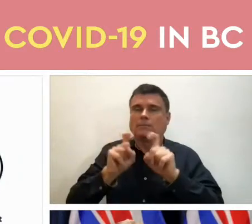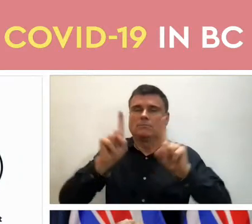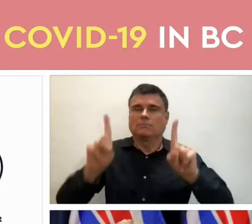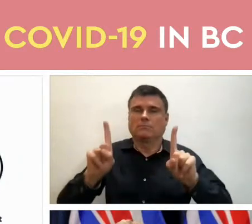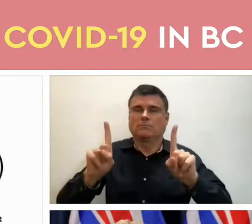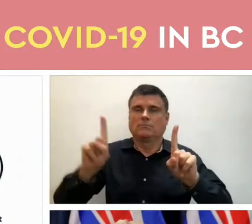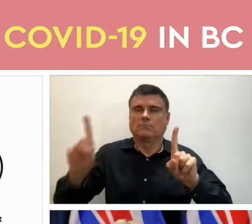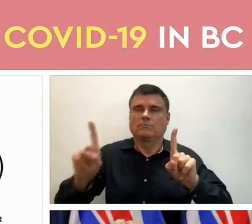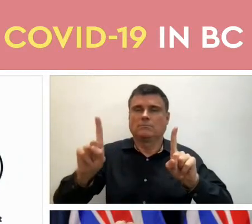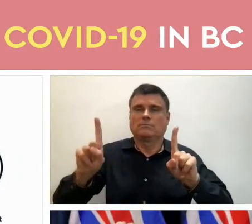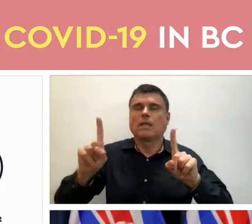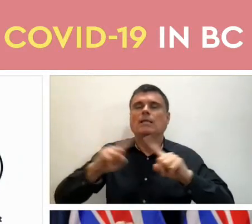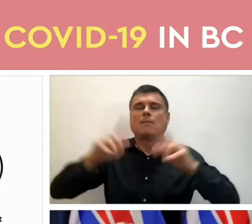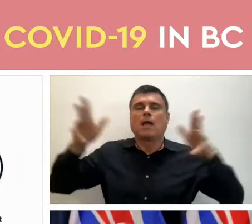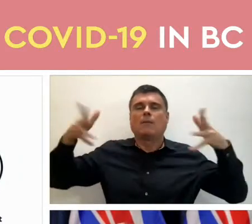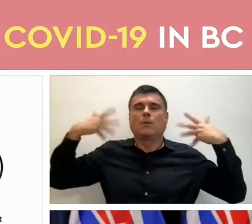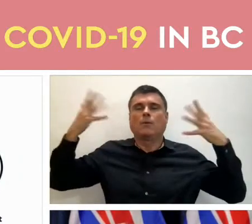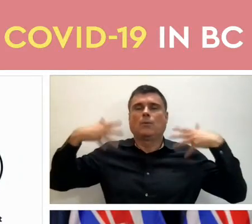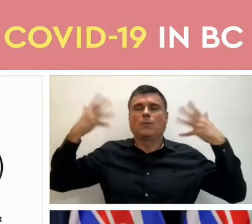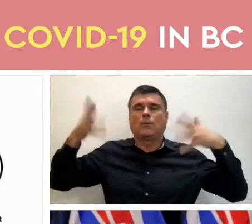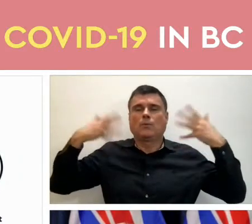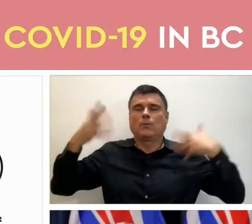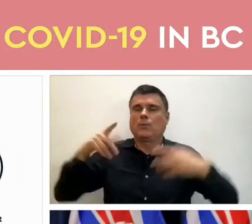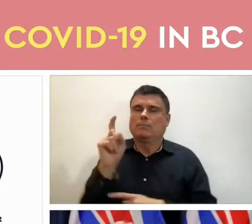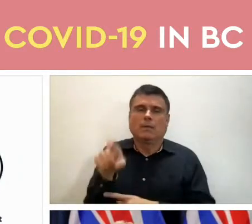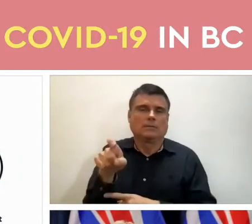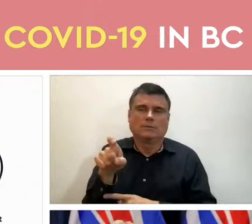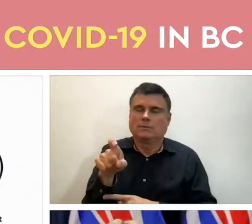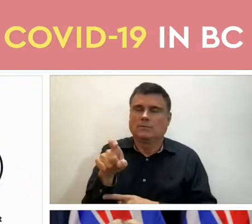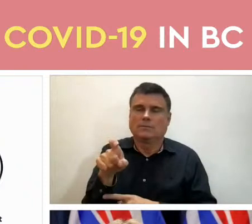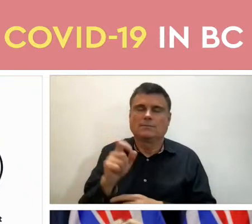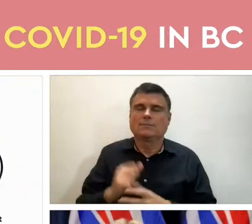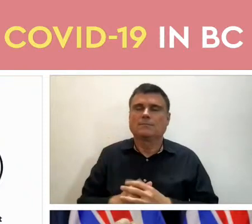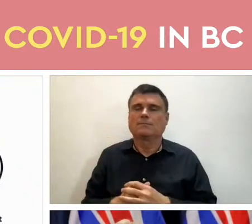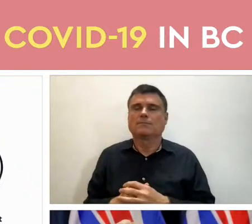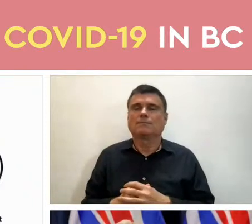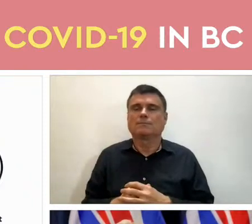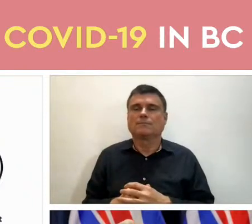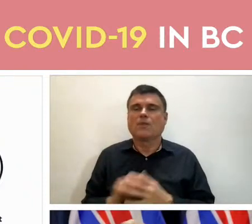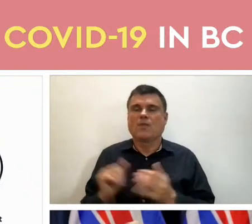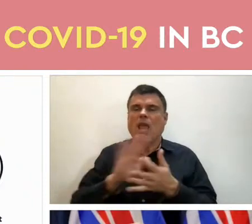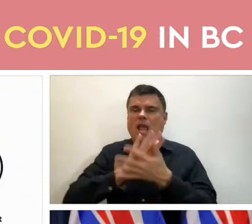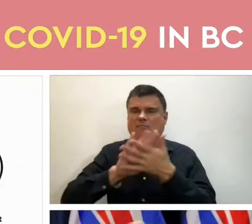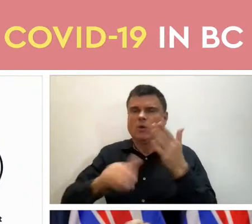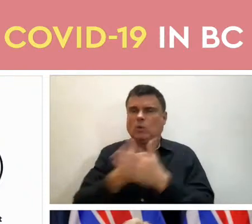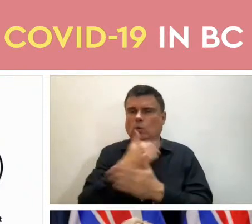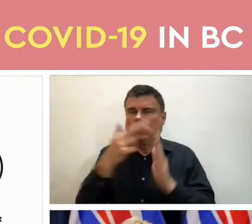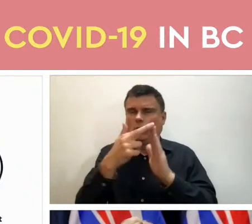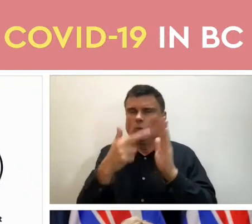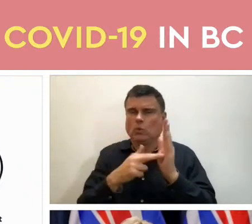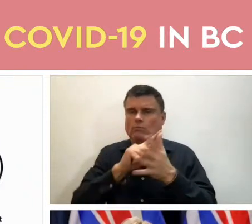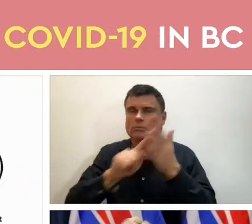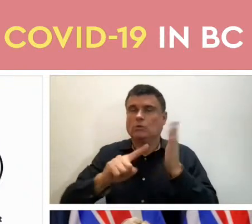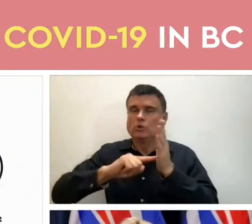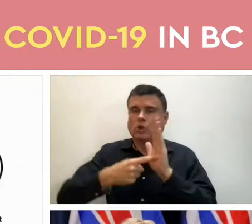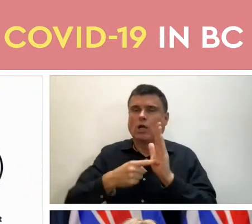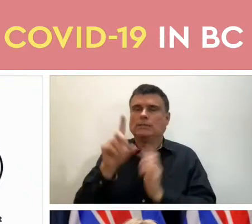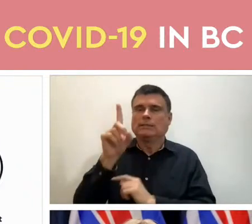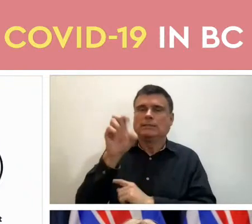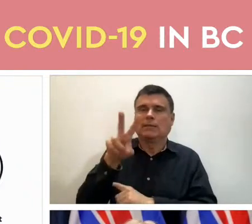people. These will come into effect on December 22 at midnight and will be in effect until